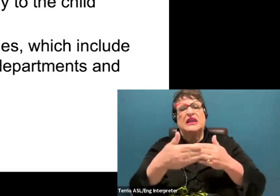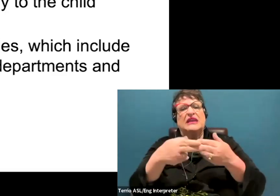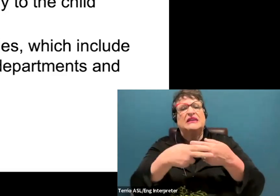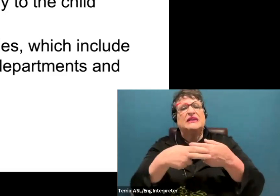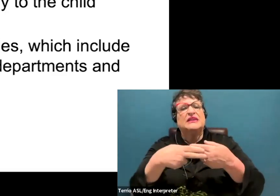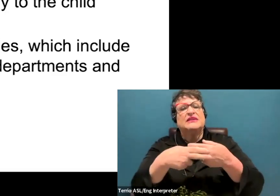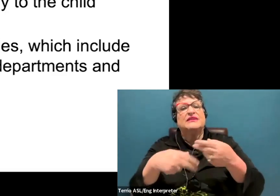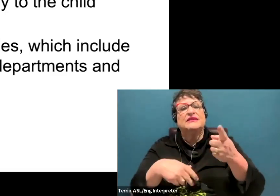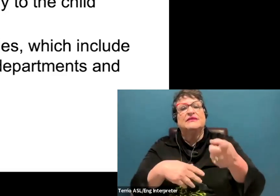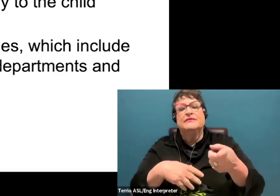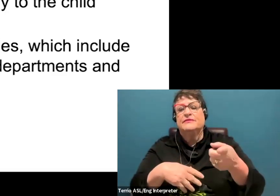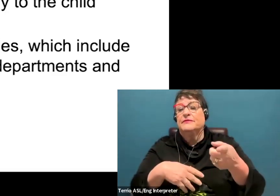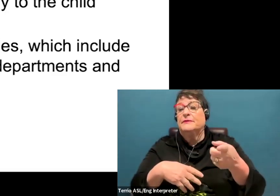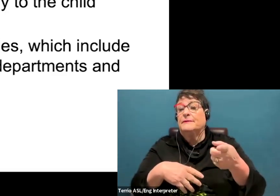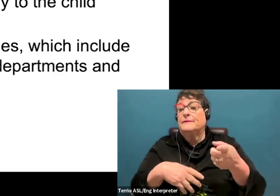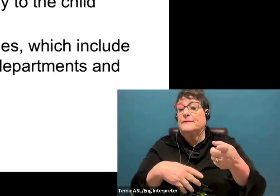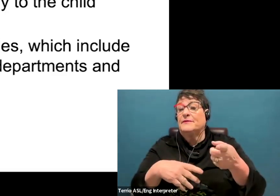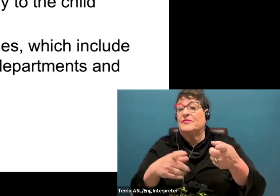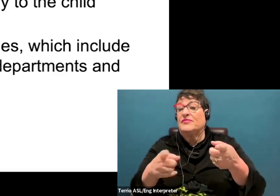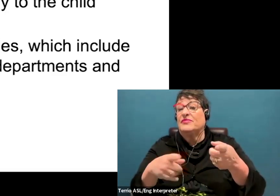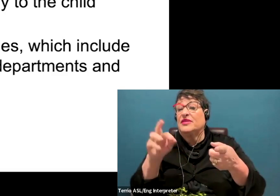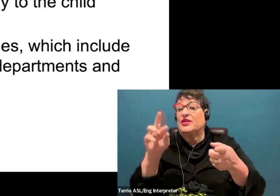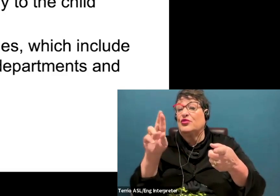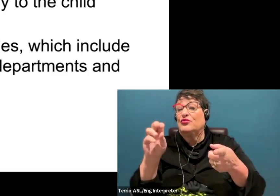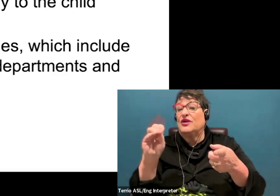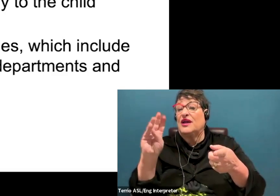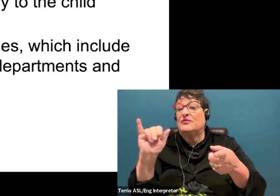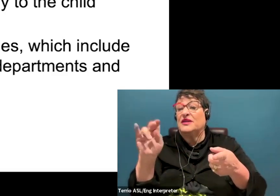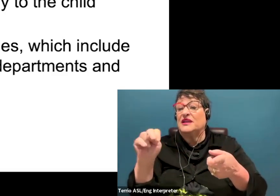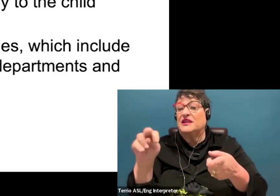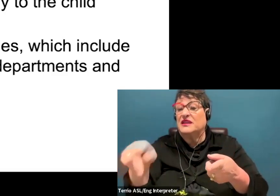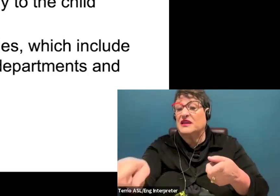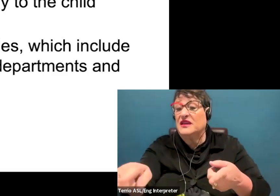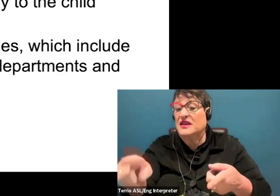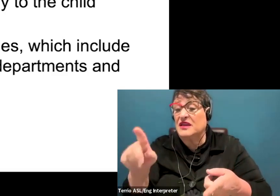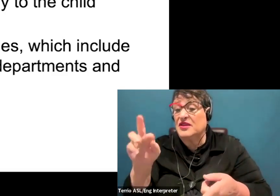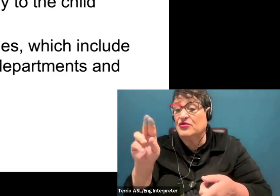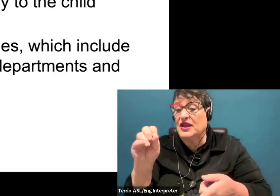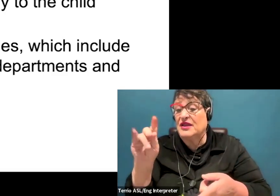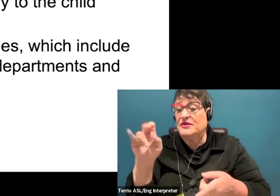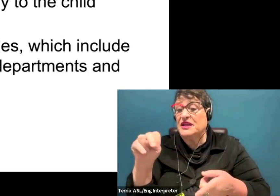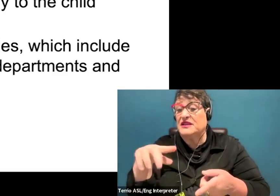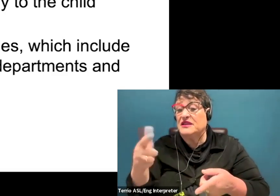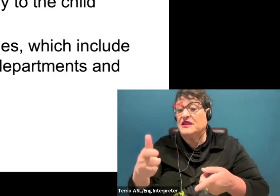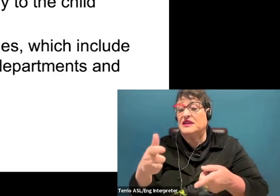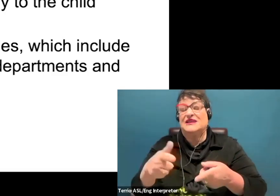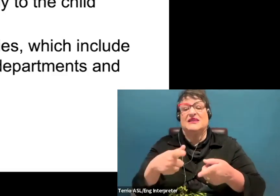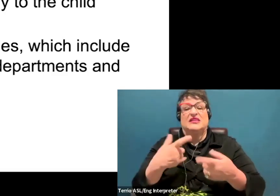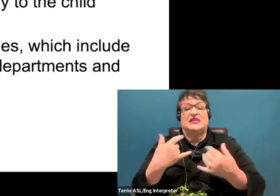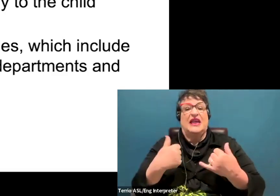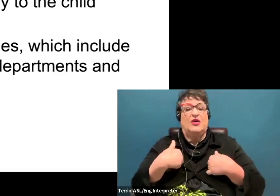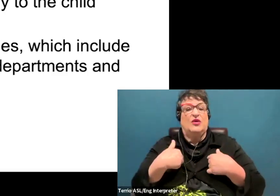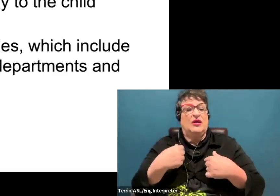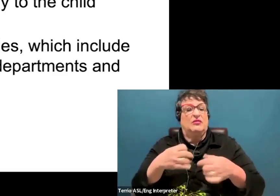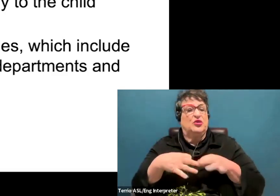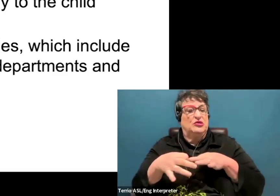I'm going to Robin. Yes. All right. So now I'm going to talk about